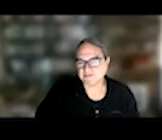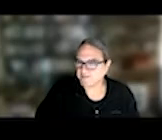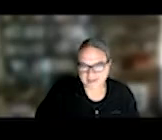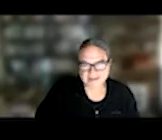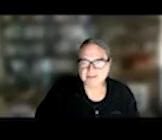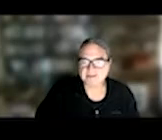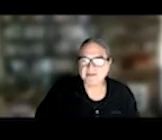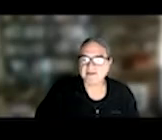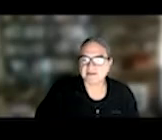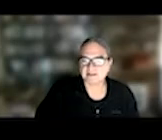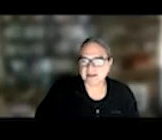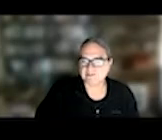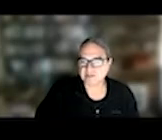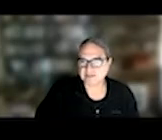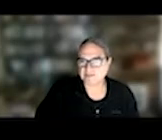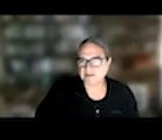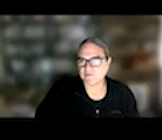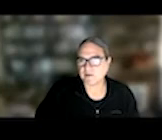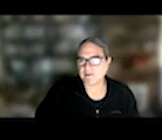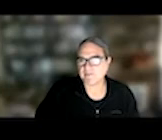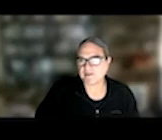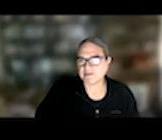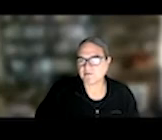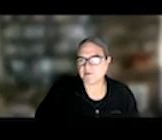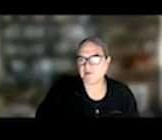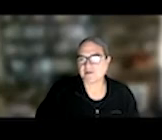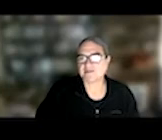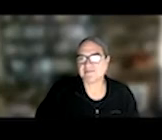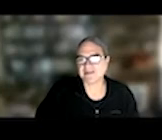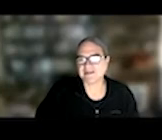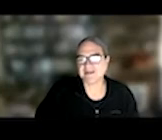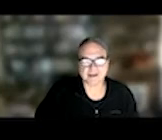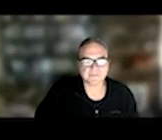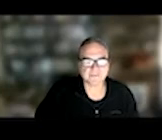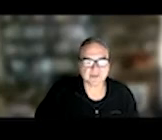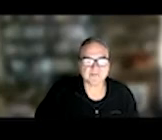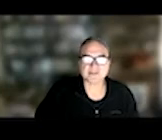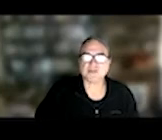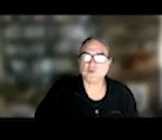is 58 and the average age of death of the white population of North Dakota is 79. A difference in